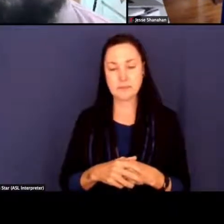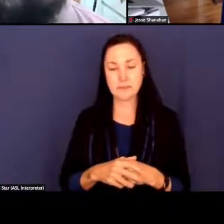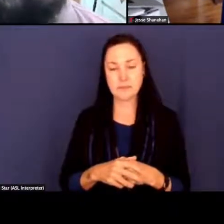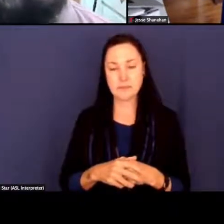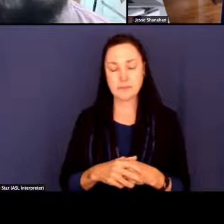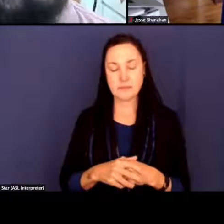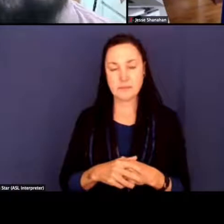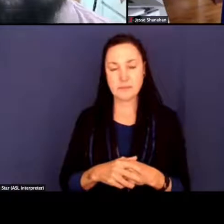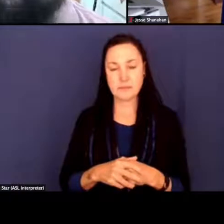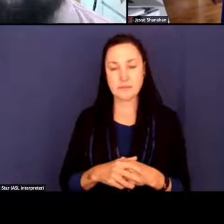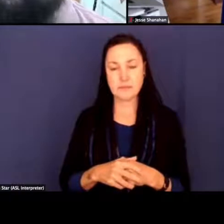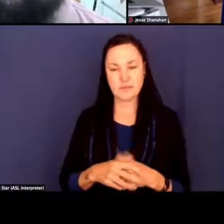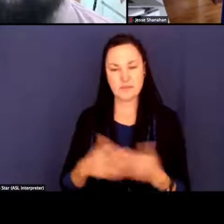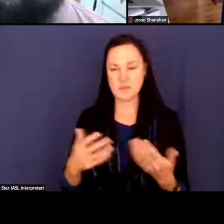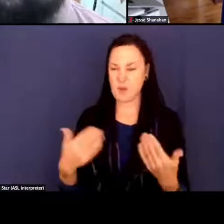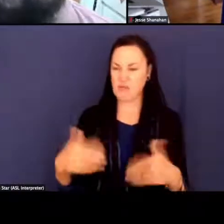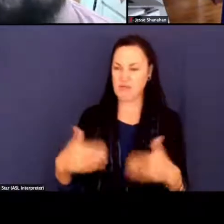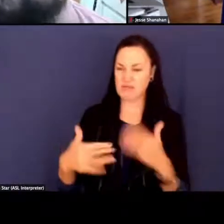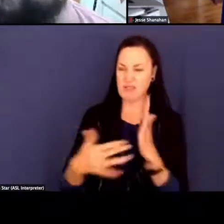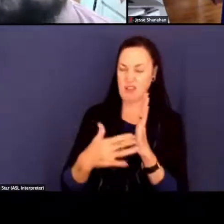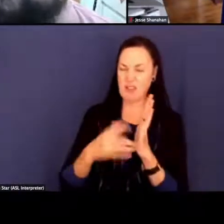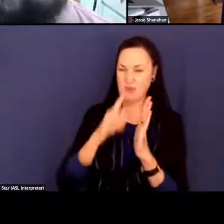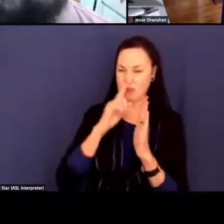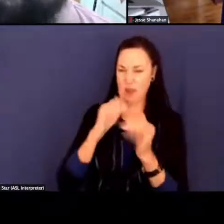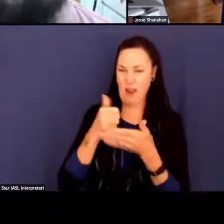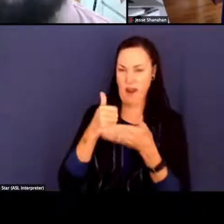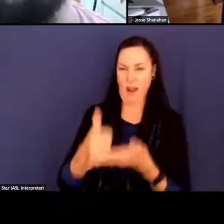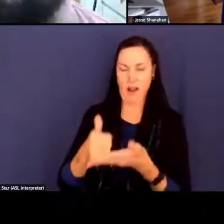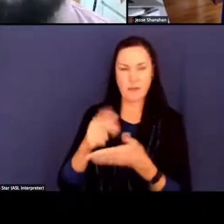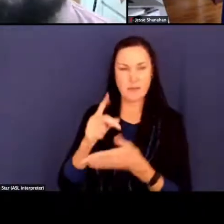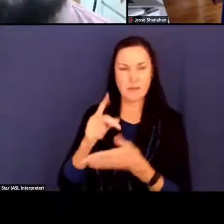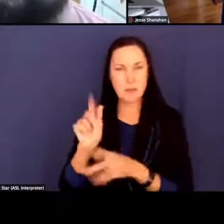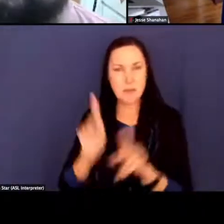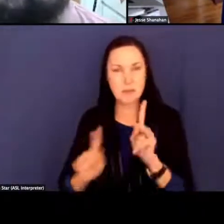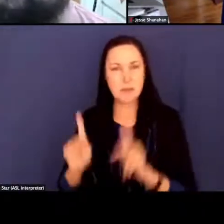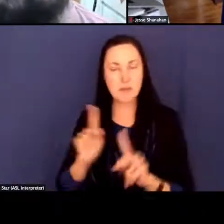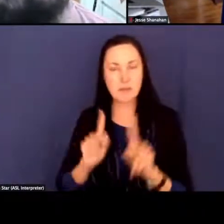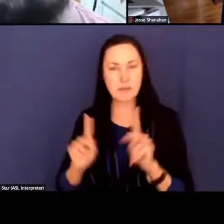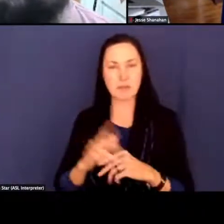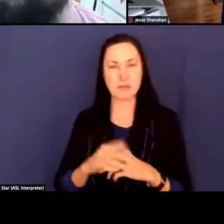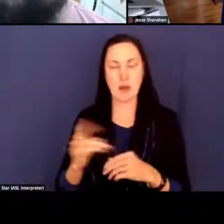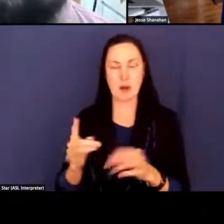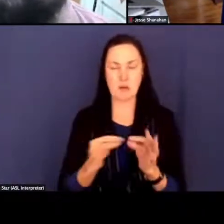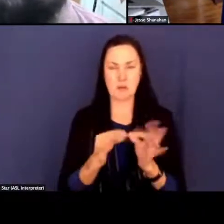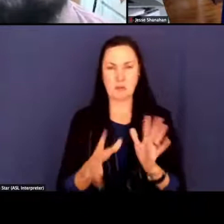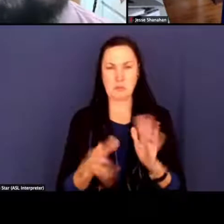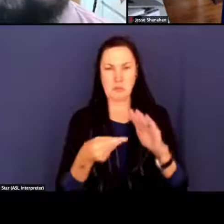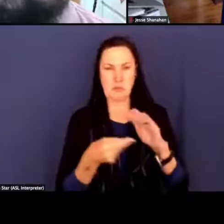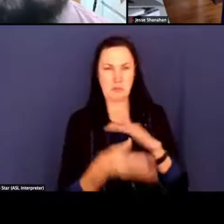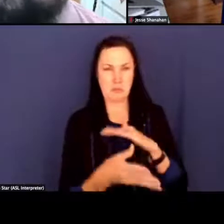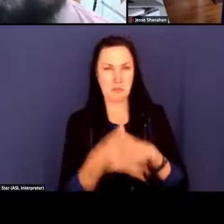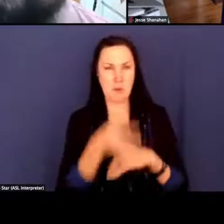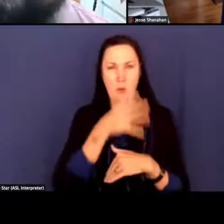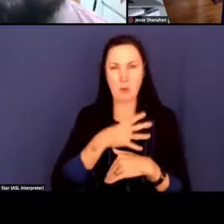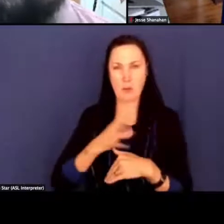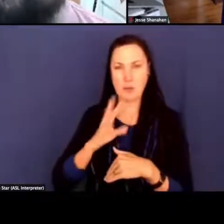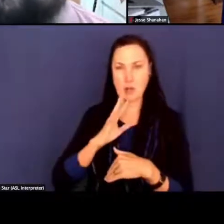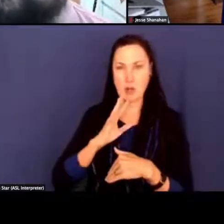disabled people. So for example, I saw one tool